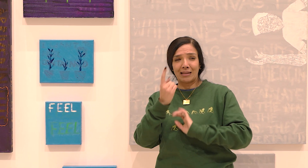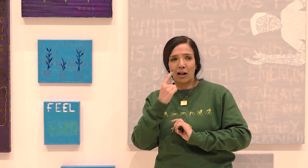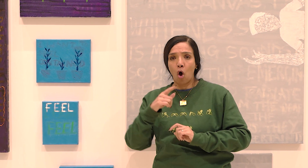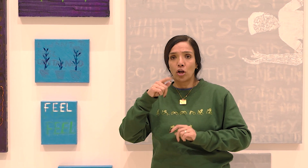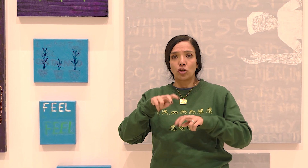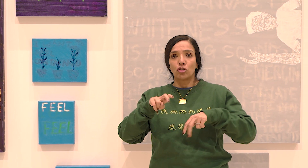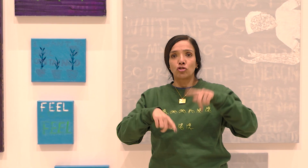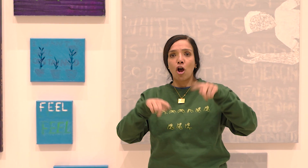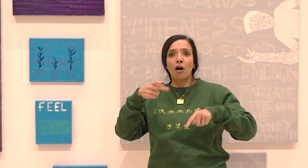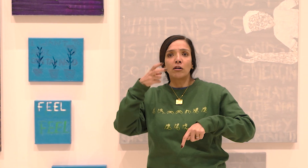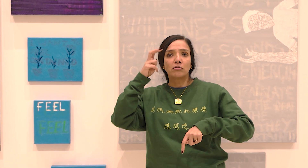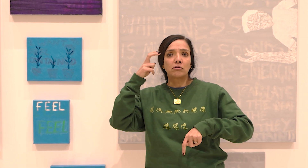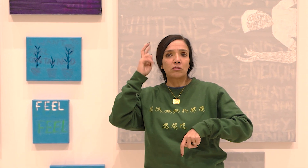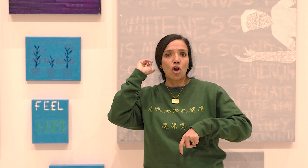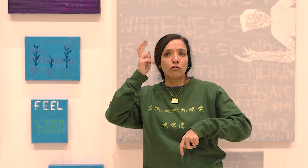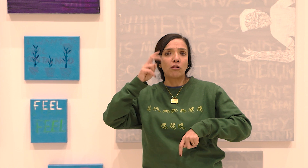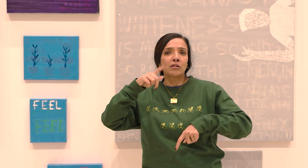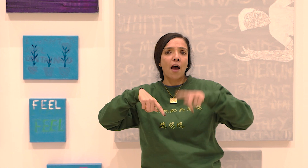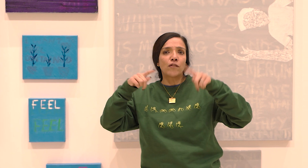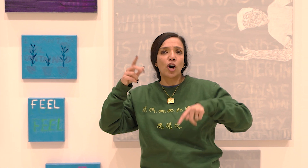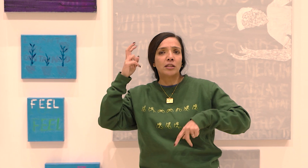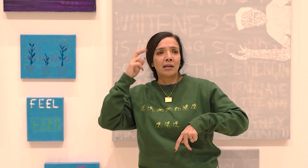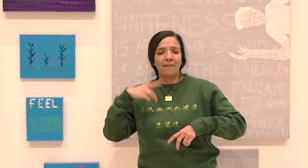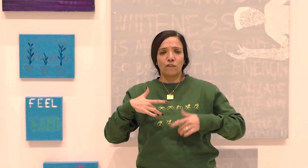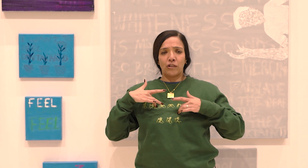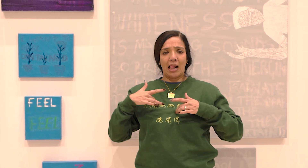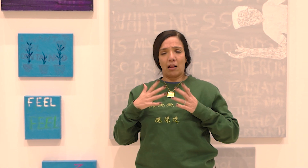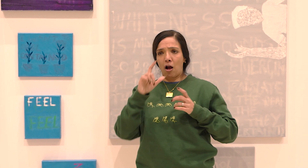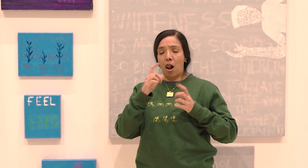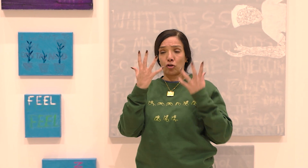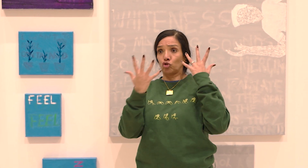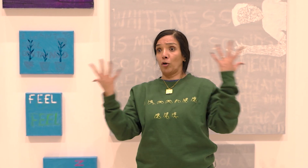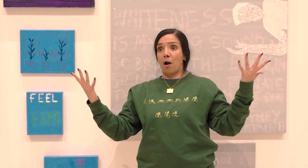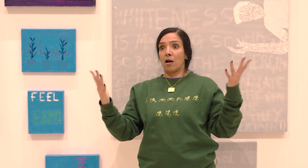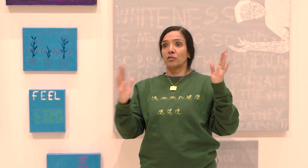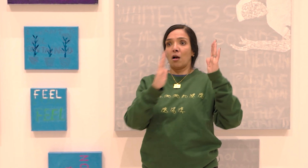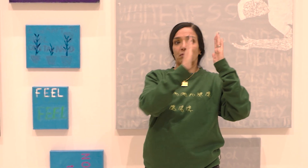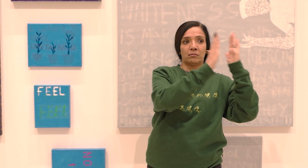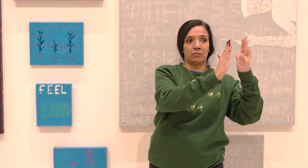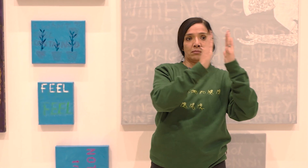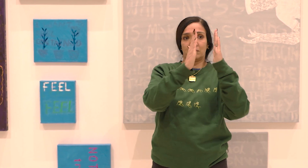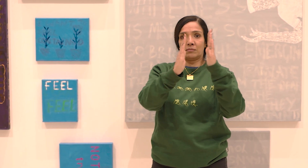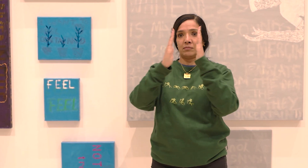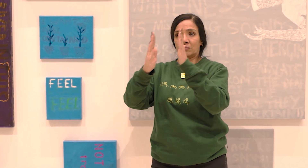like a musical score, but because of this gallery's concern about people being